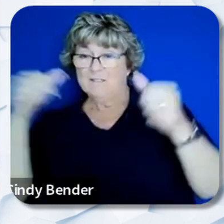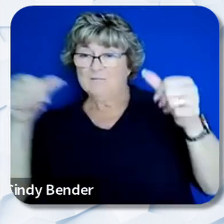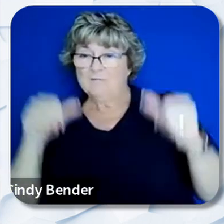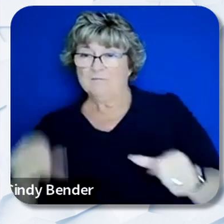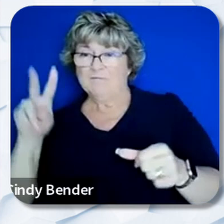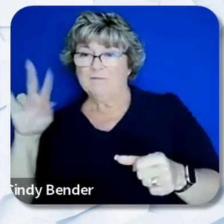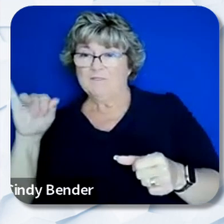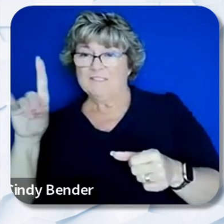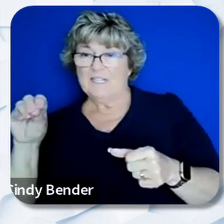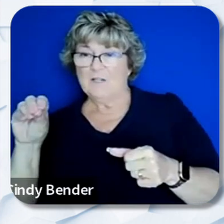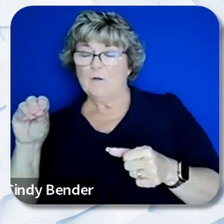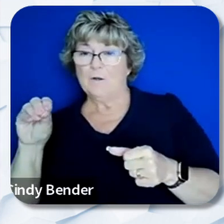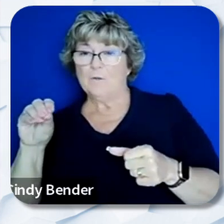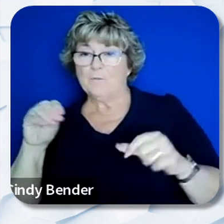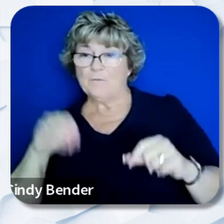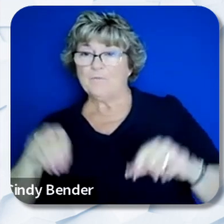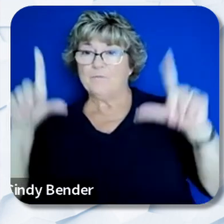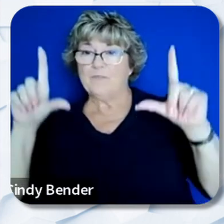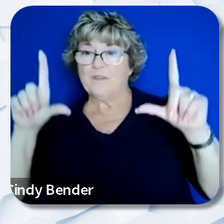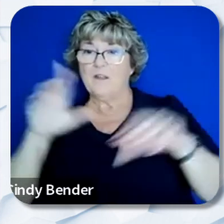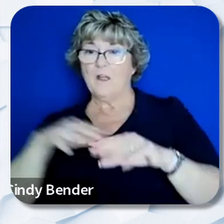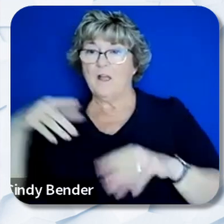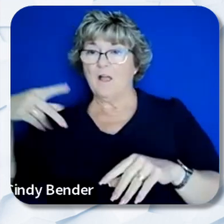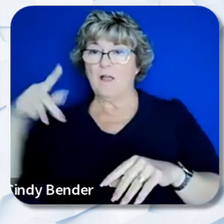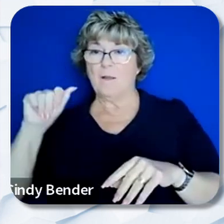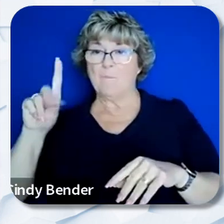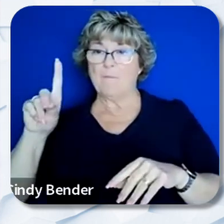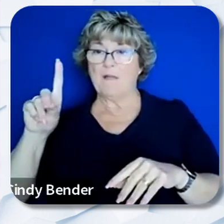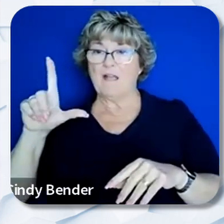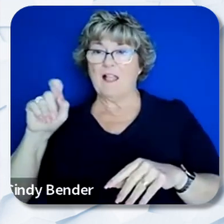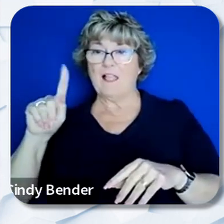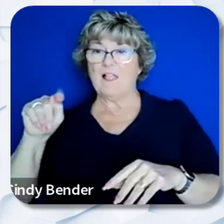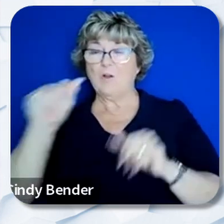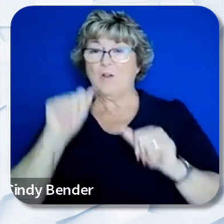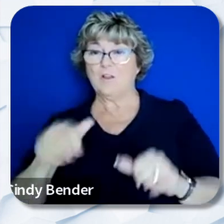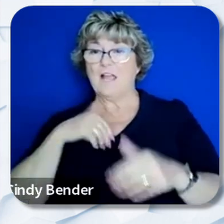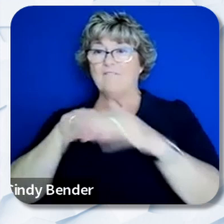trainings up on the Padlet and on our website, so that you can have access to them upon your